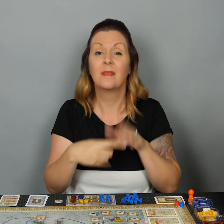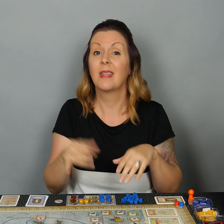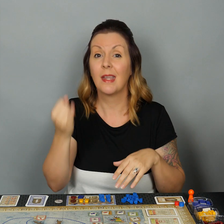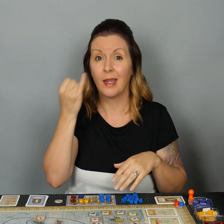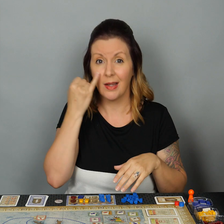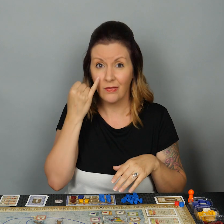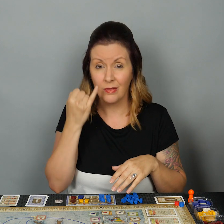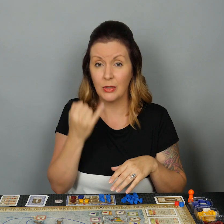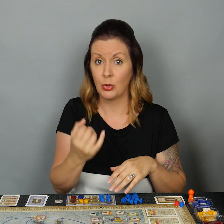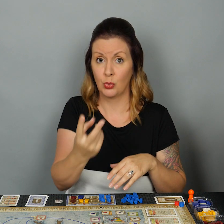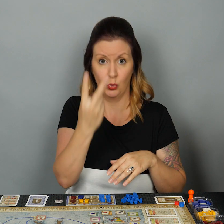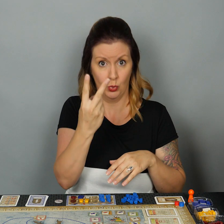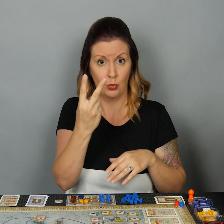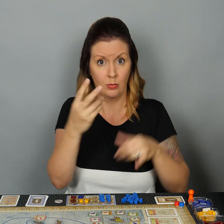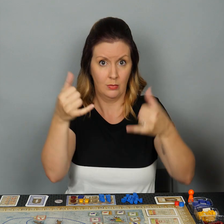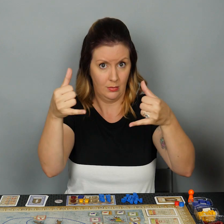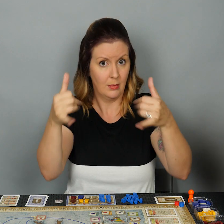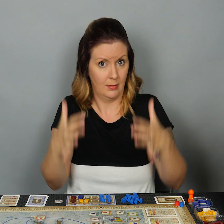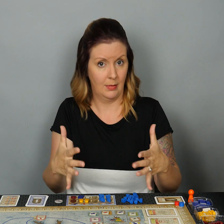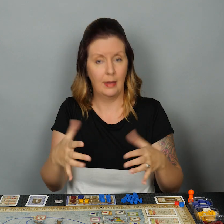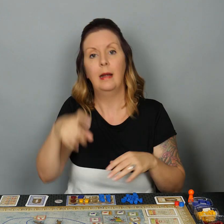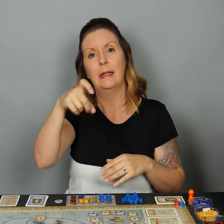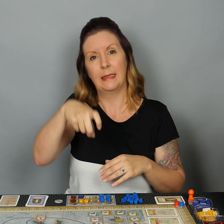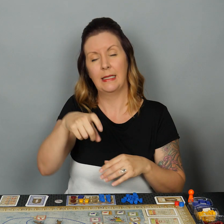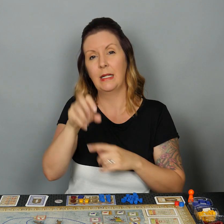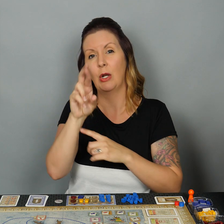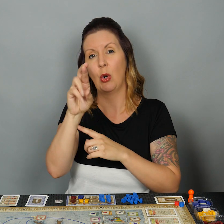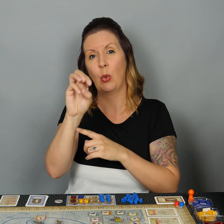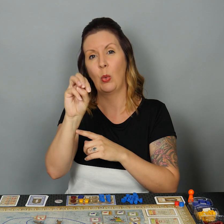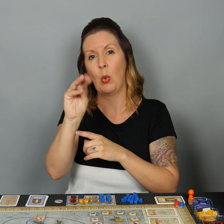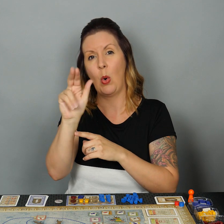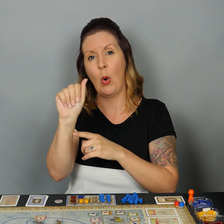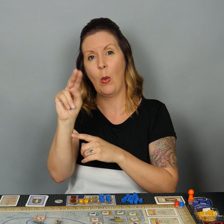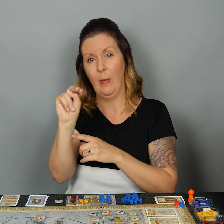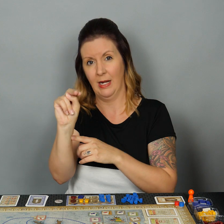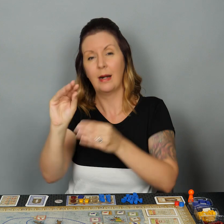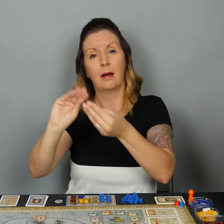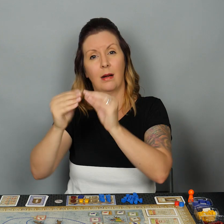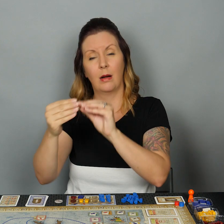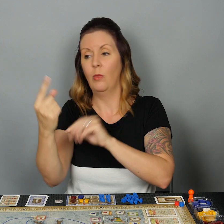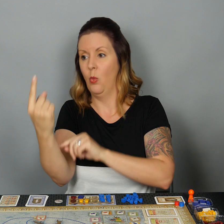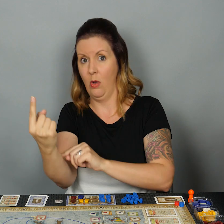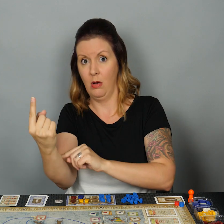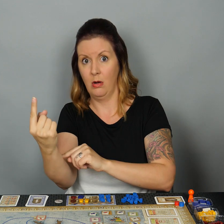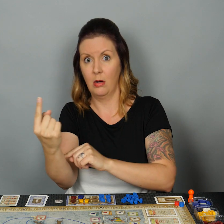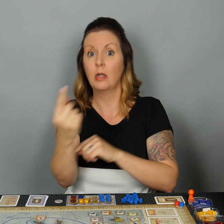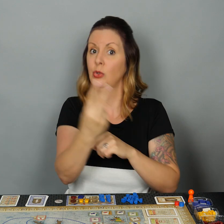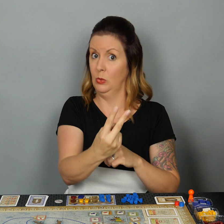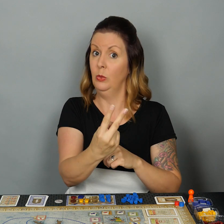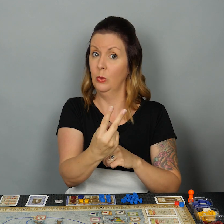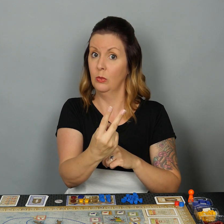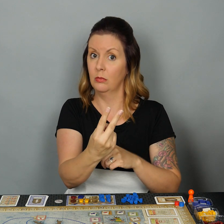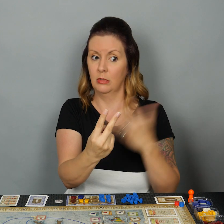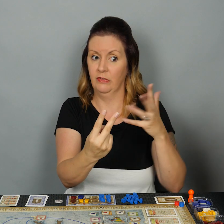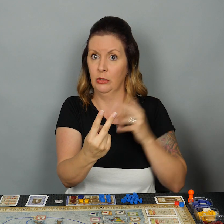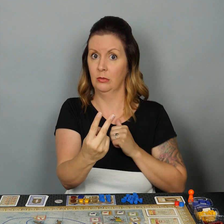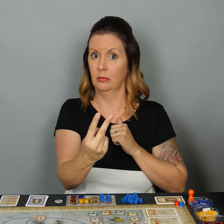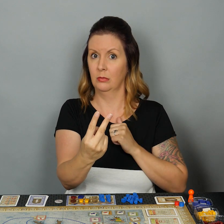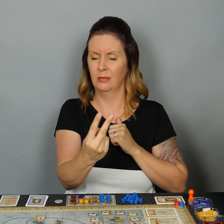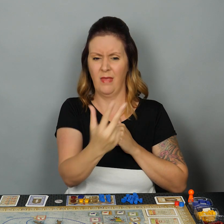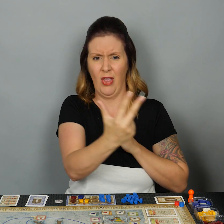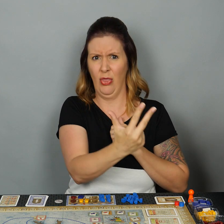For example, if there are 2 players, you need Roman numerals 1 and 2.